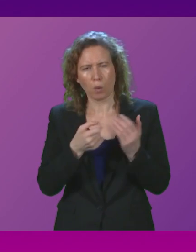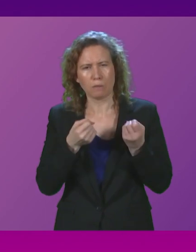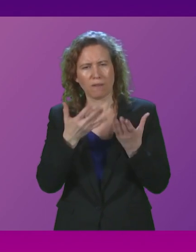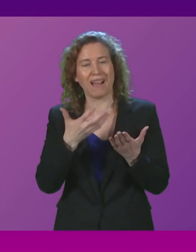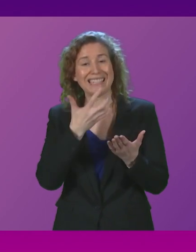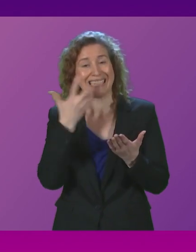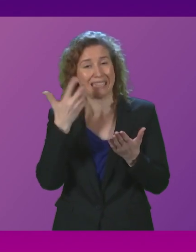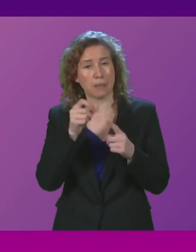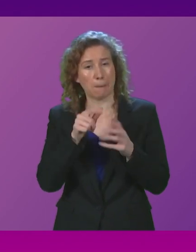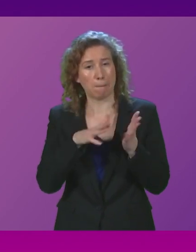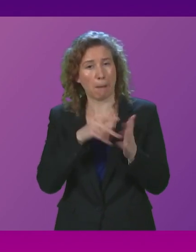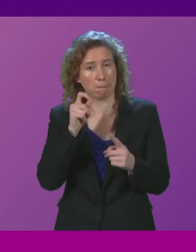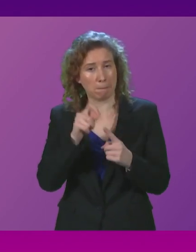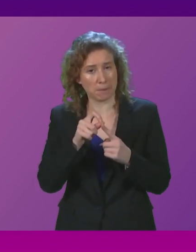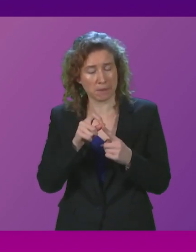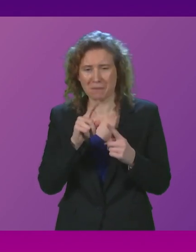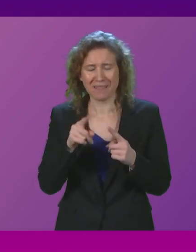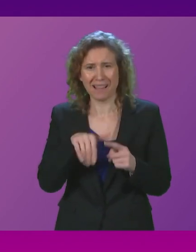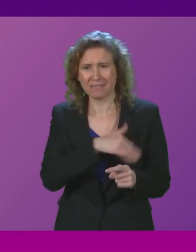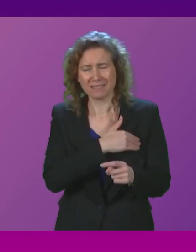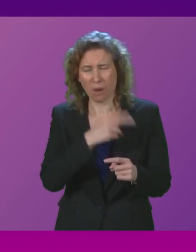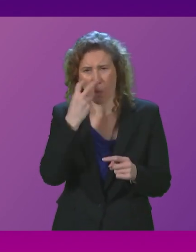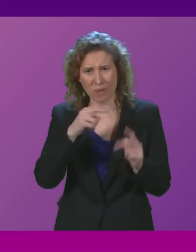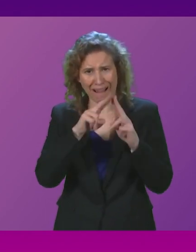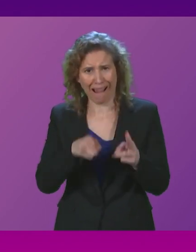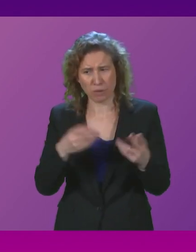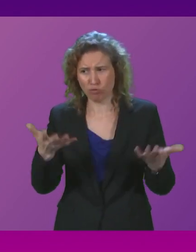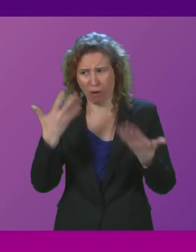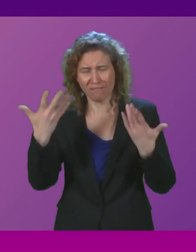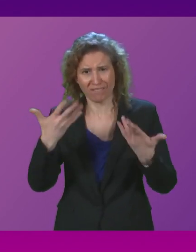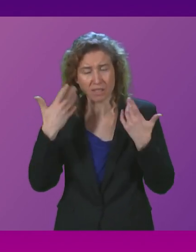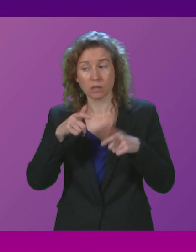Those pumps are absolutely useless in draughty houses, and people who need help to replace